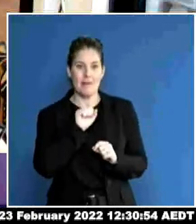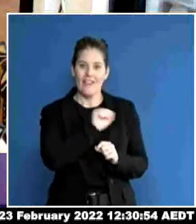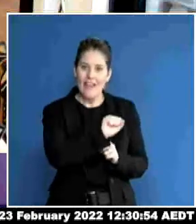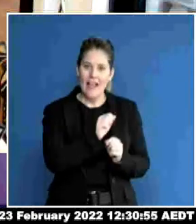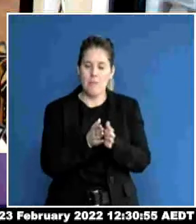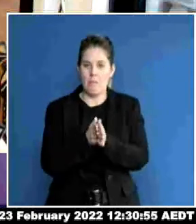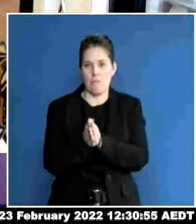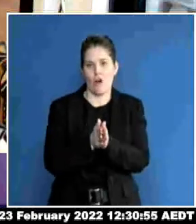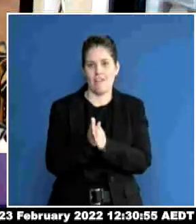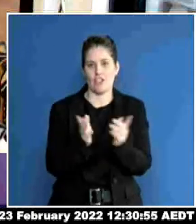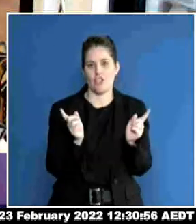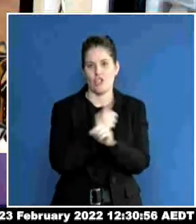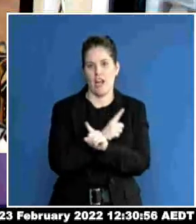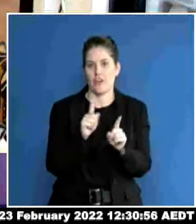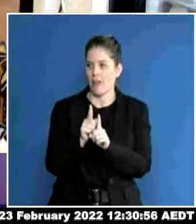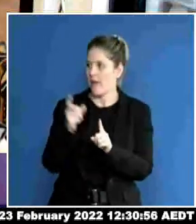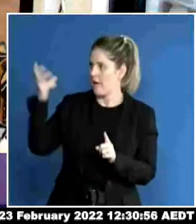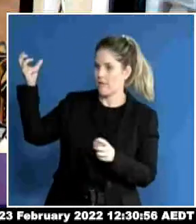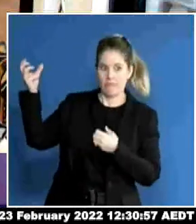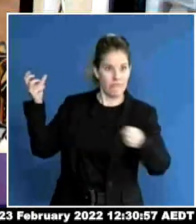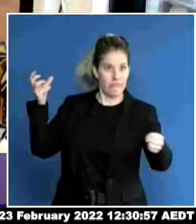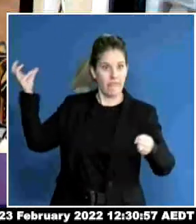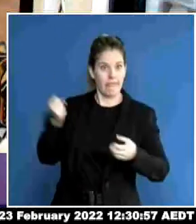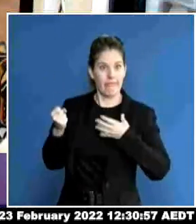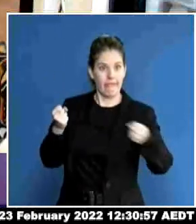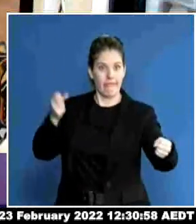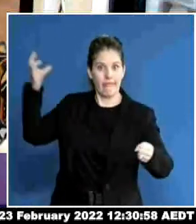to - because this is very serious, what you've described.